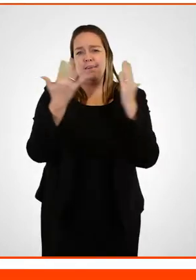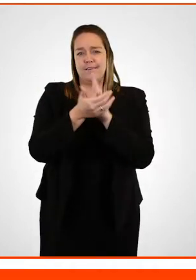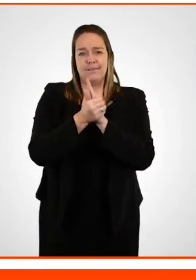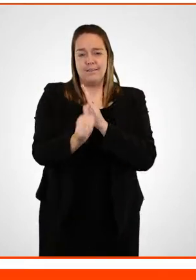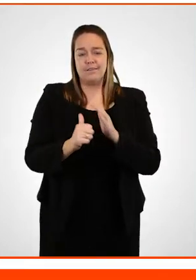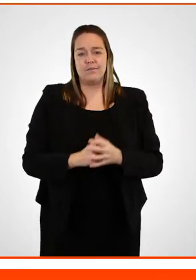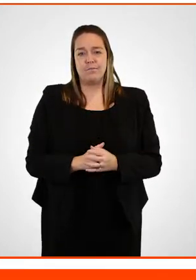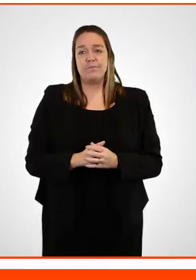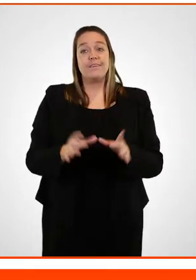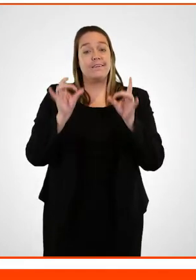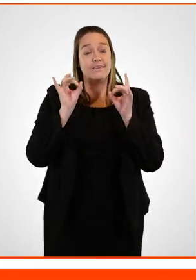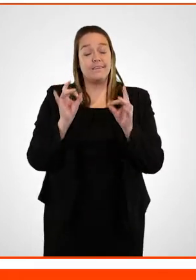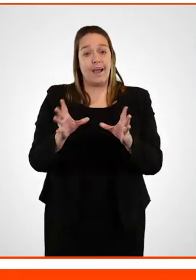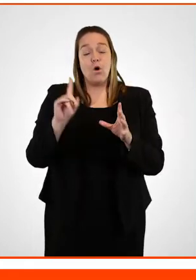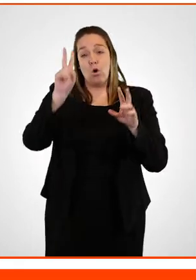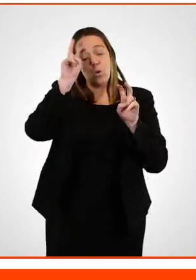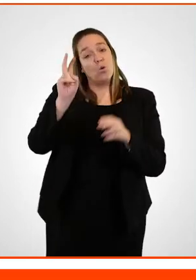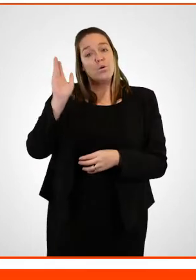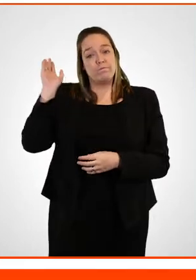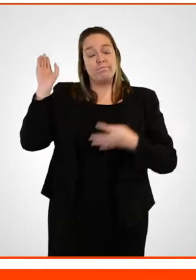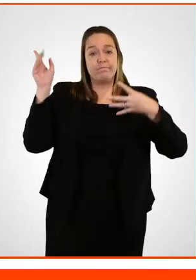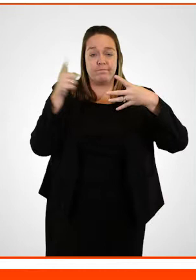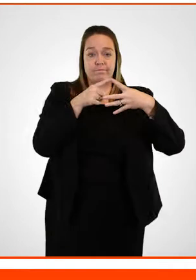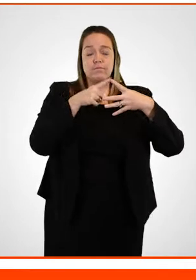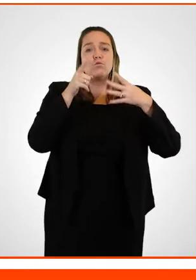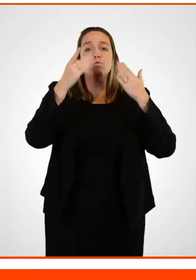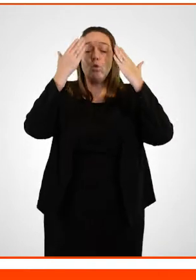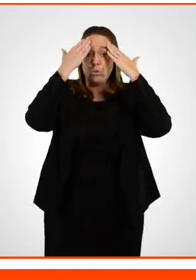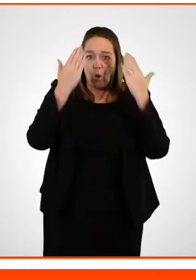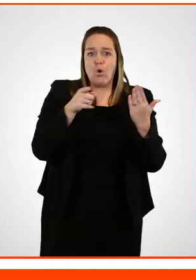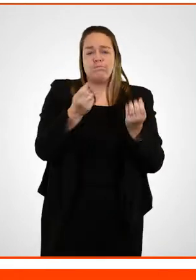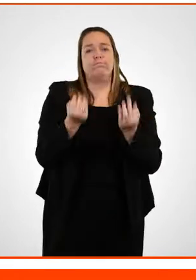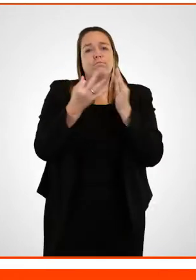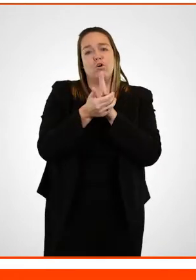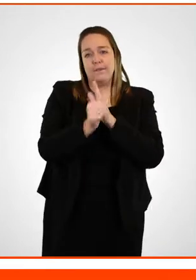So we start off with being what we call unconscious incompetence.